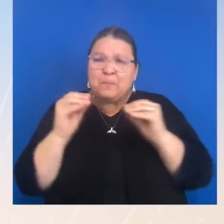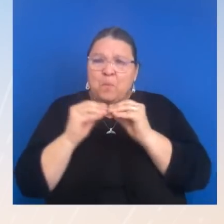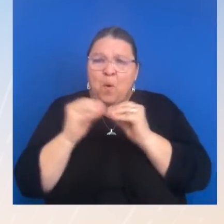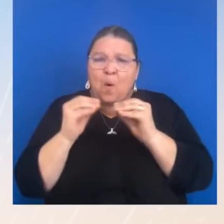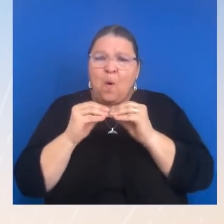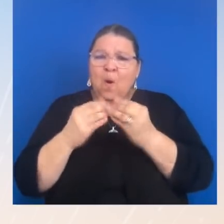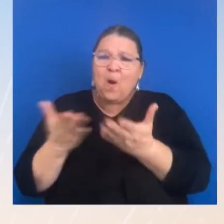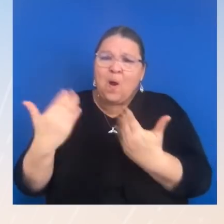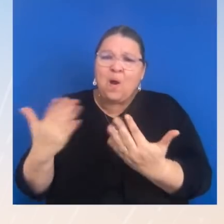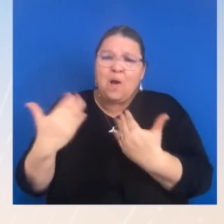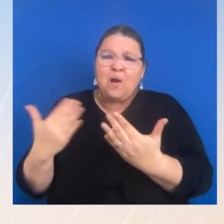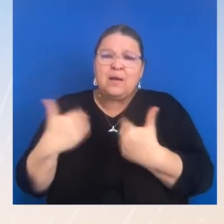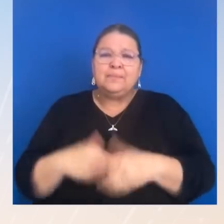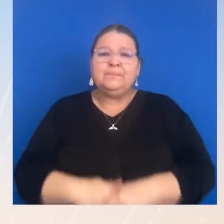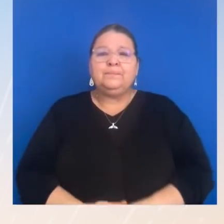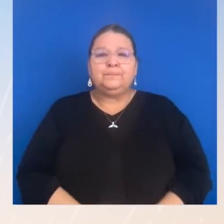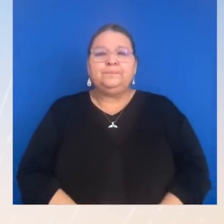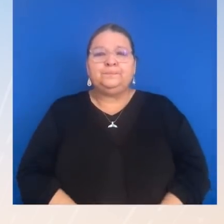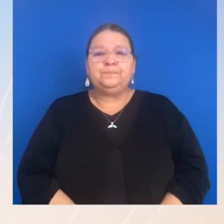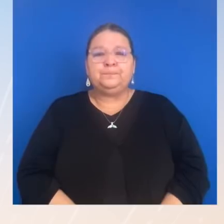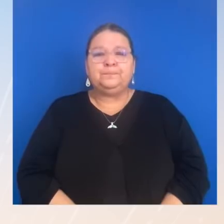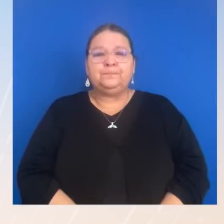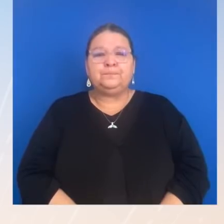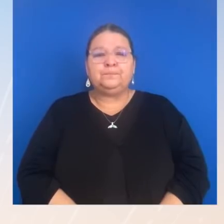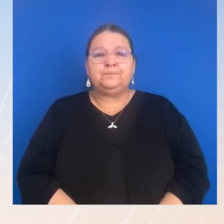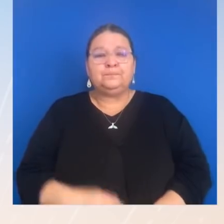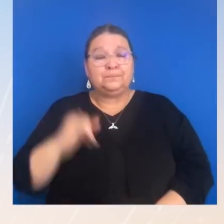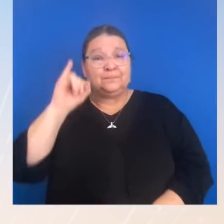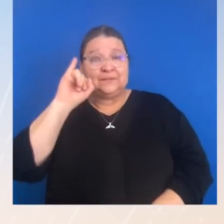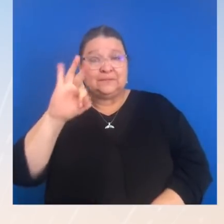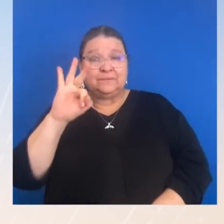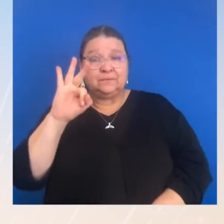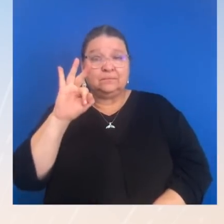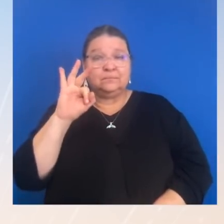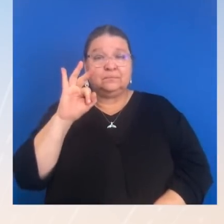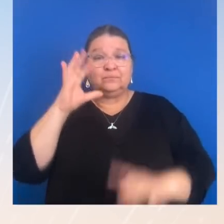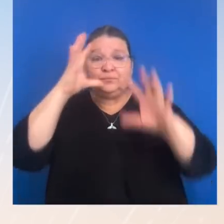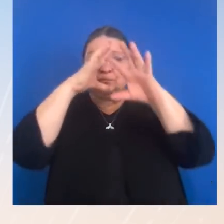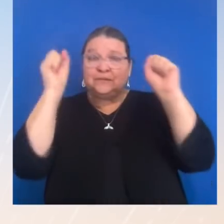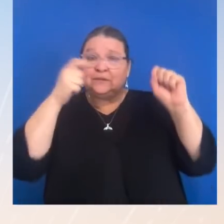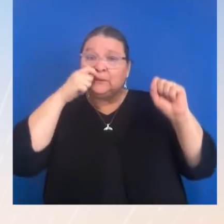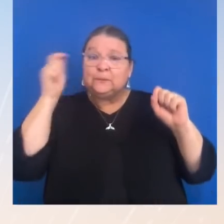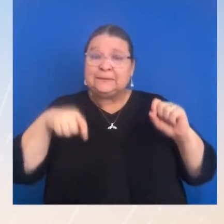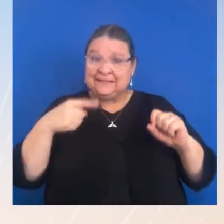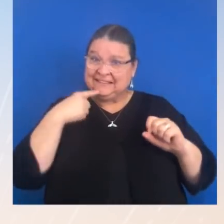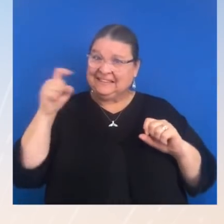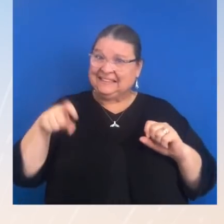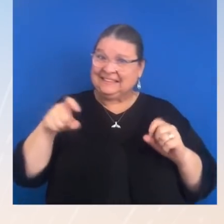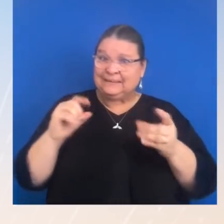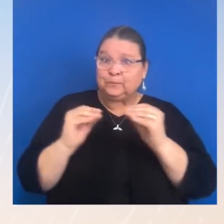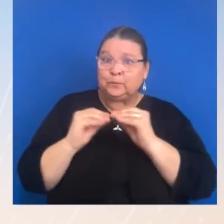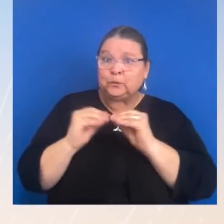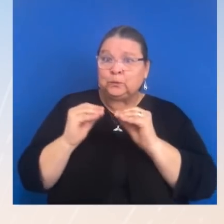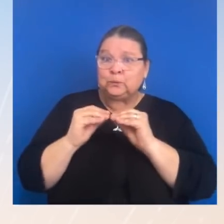says that he needs for his Air Force? Ms. Psaki: Well, I would say, first, the U.S. military is one of the best militaries in the world.